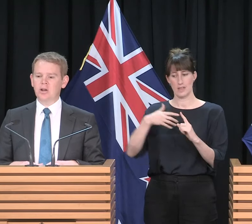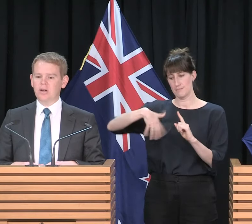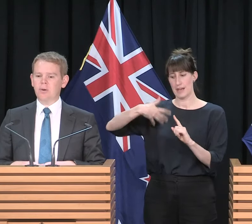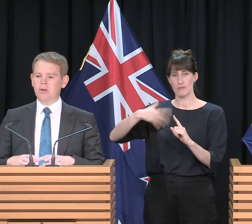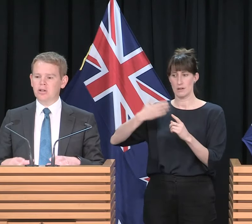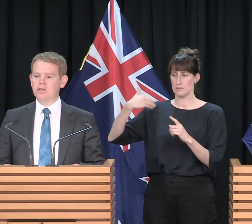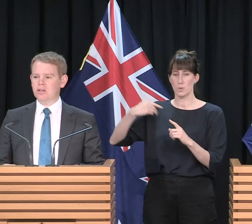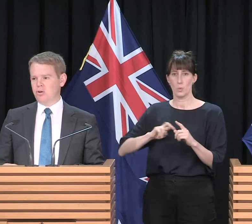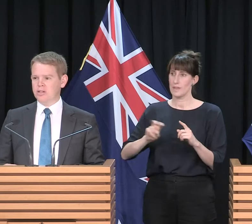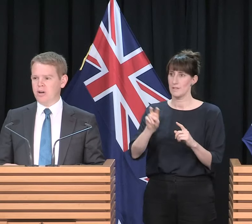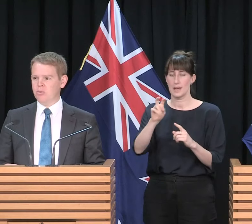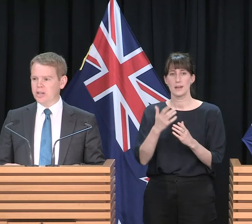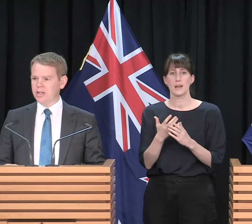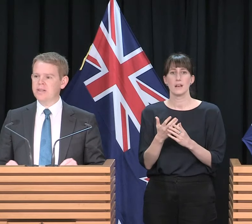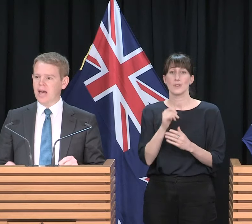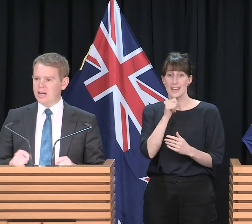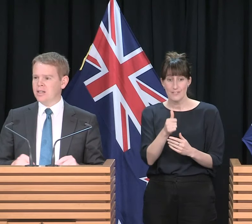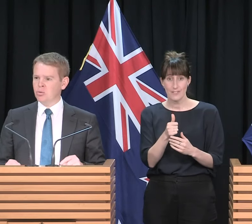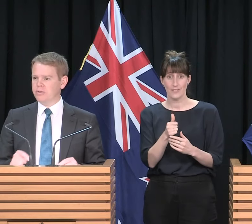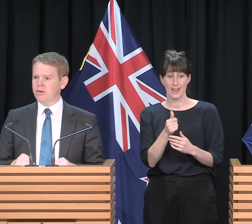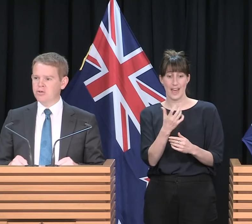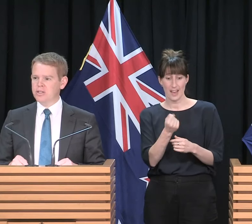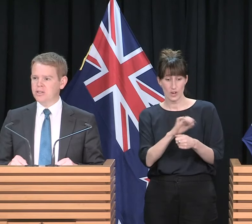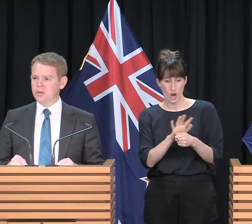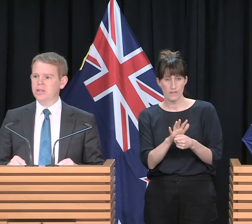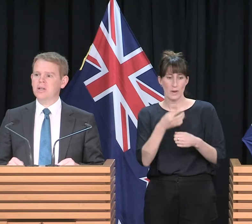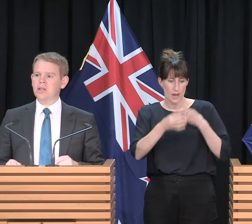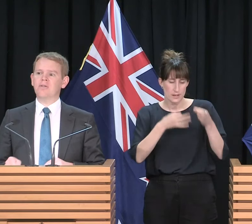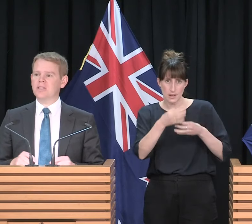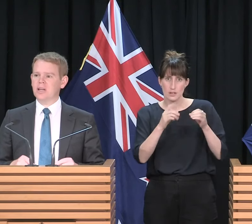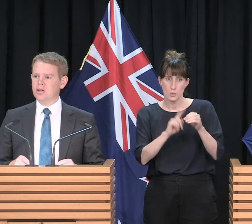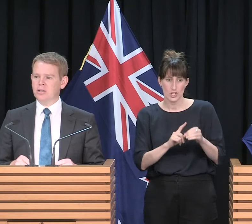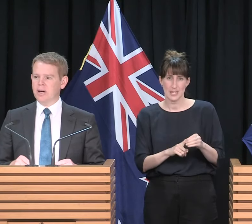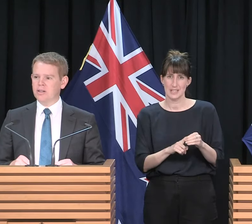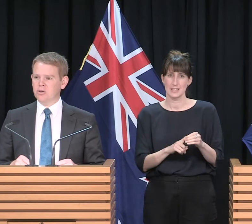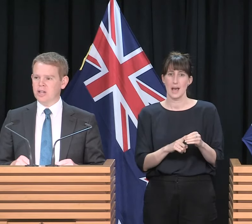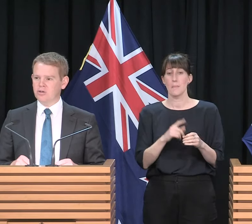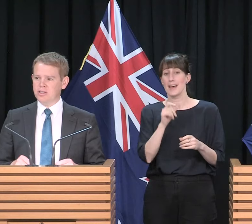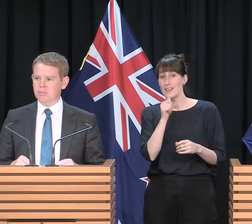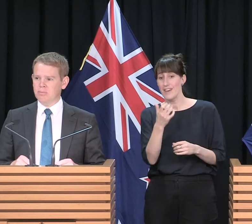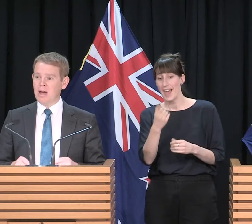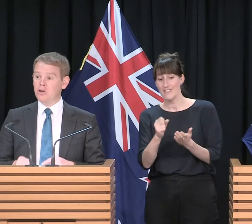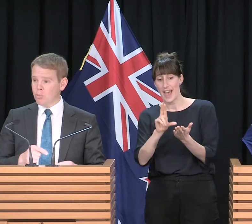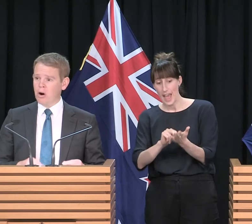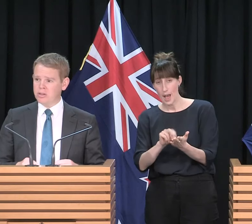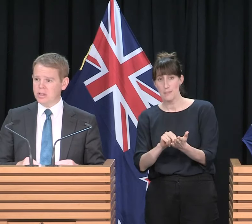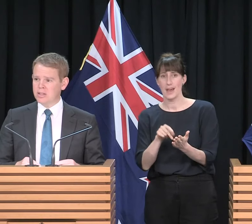a low us to understand how the card works in a real-world scenario, whether it's